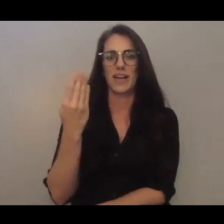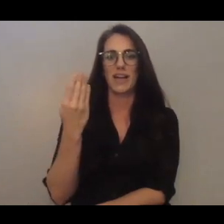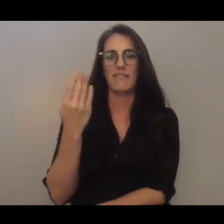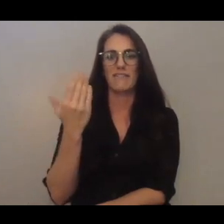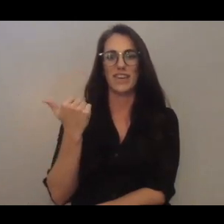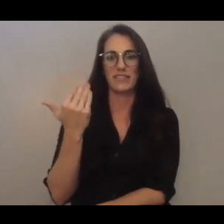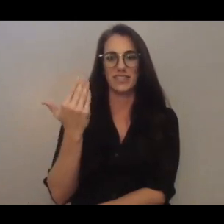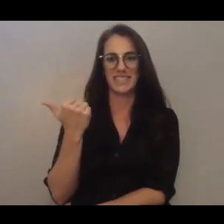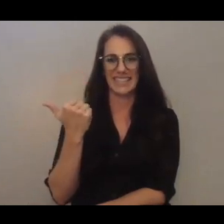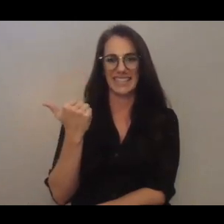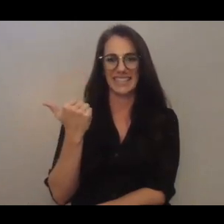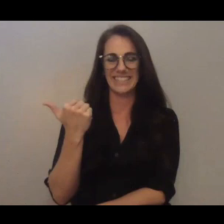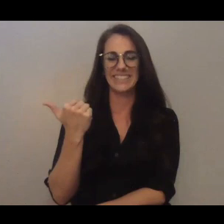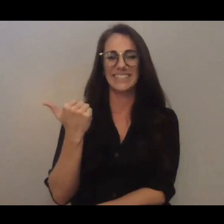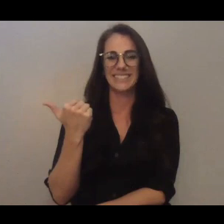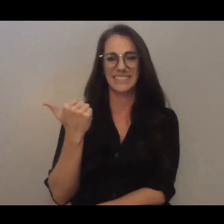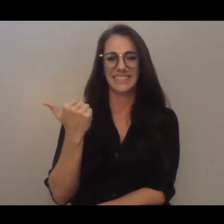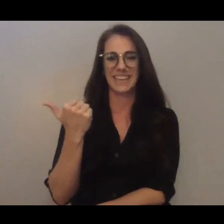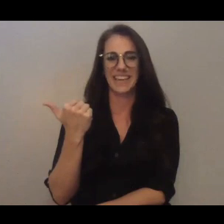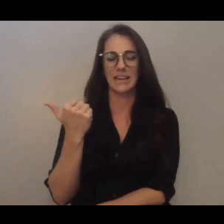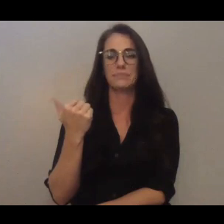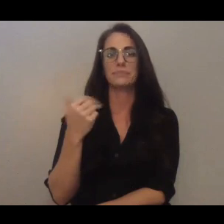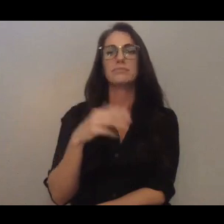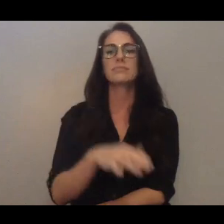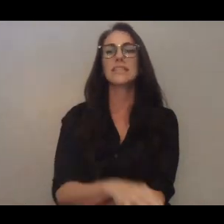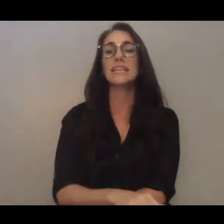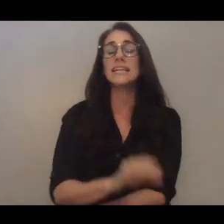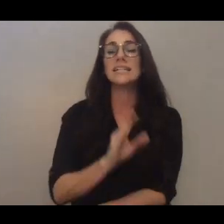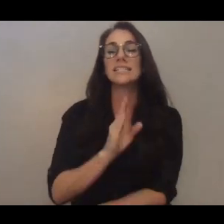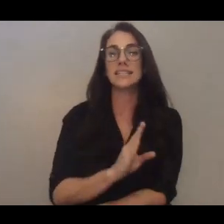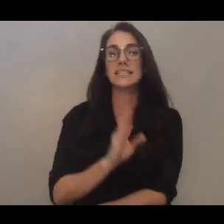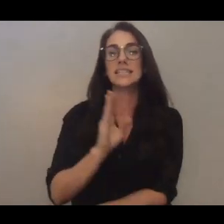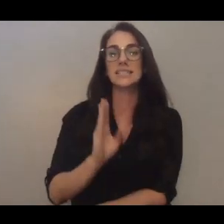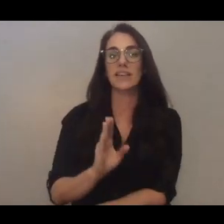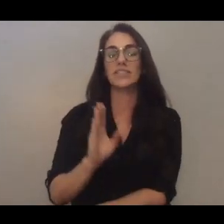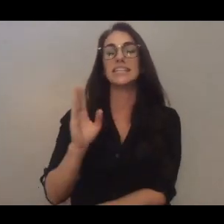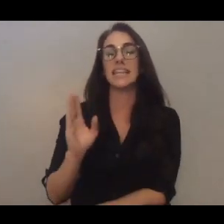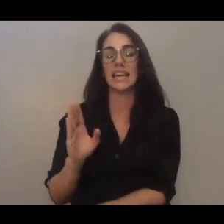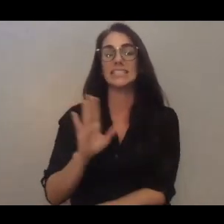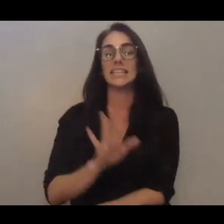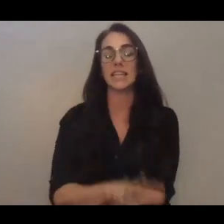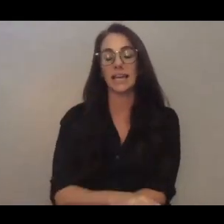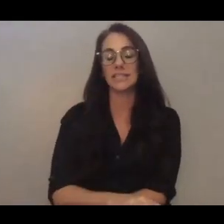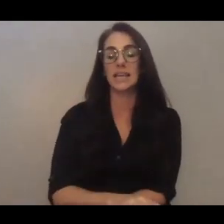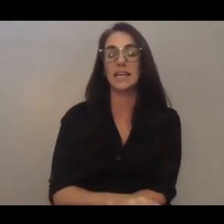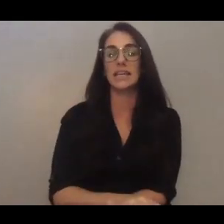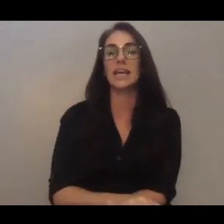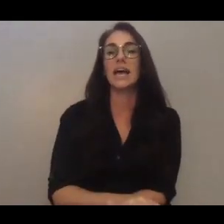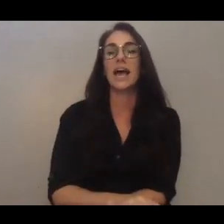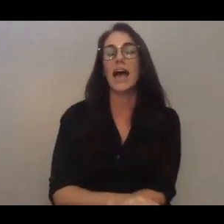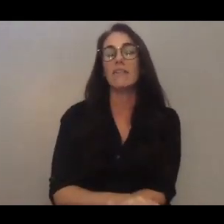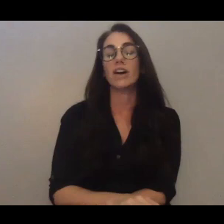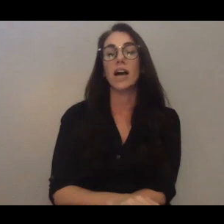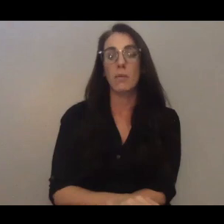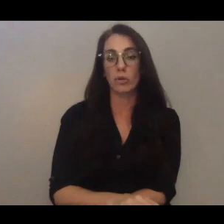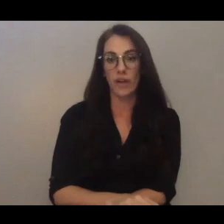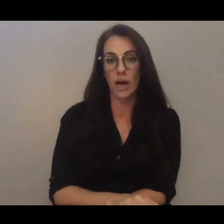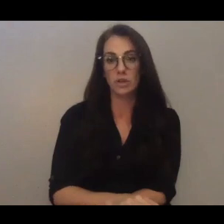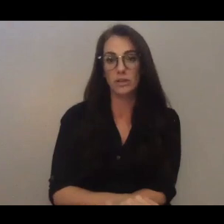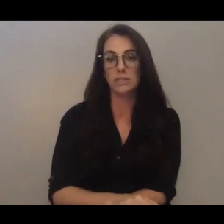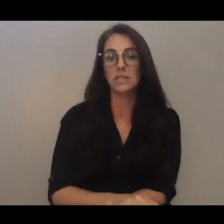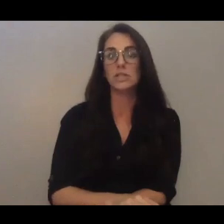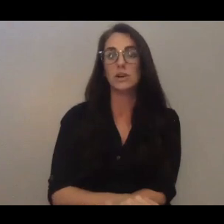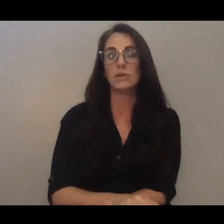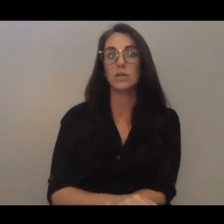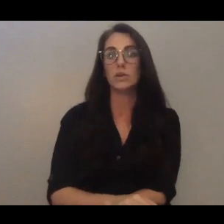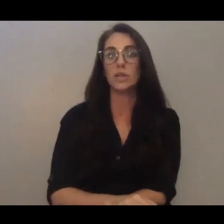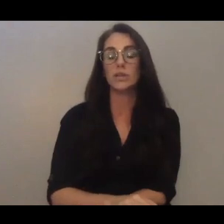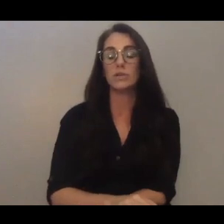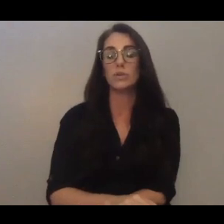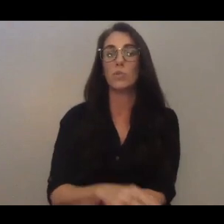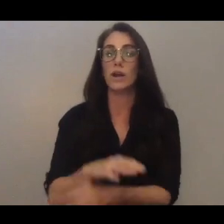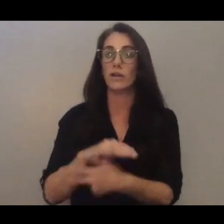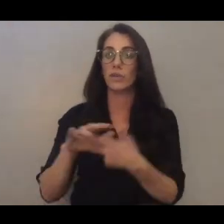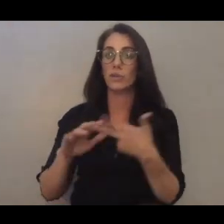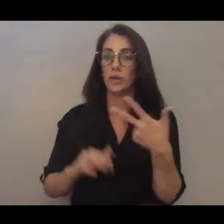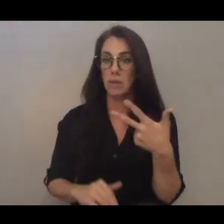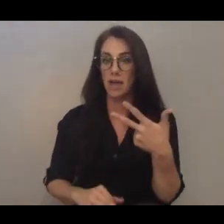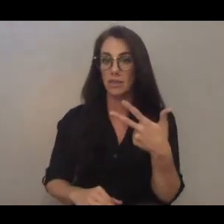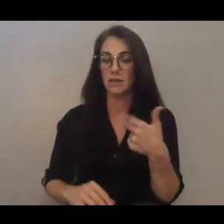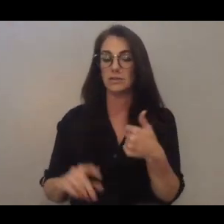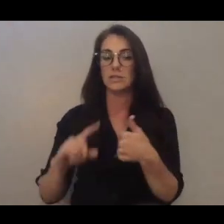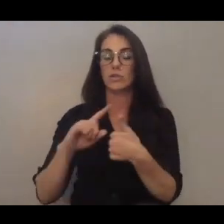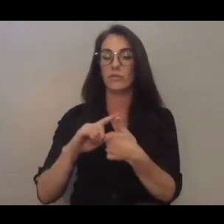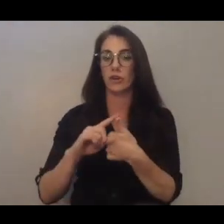15 ok. 16,17,18,19 have a couple of options so you can use one of 3 methods and so the